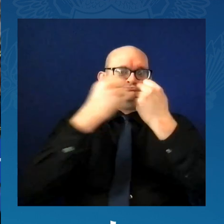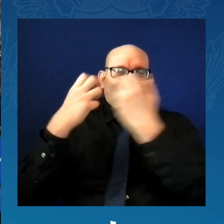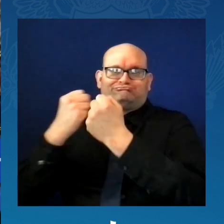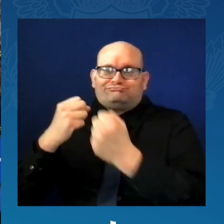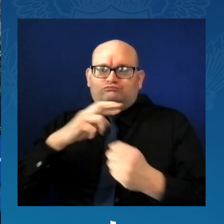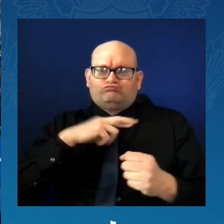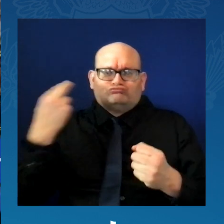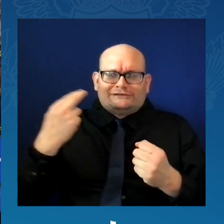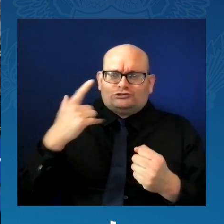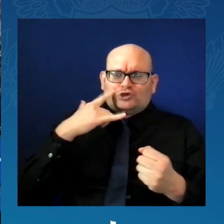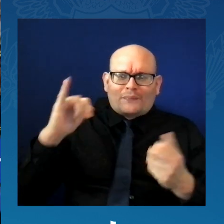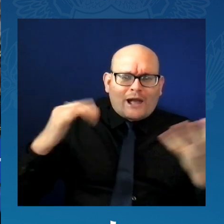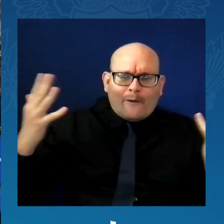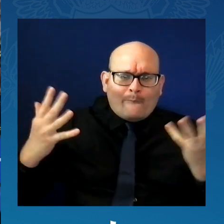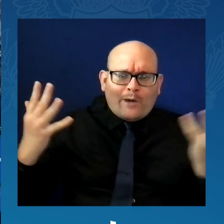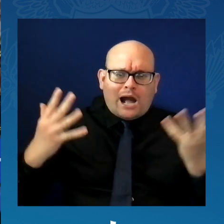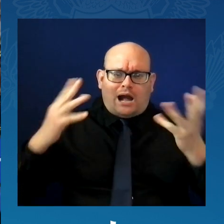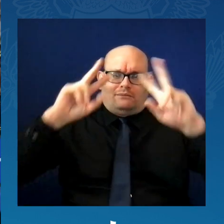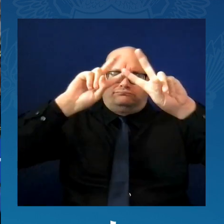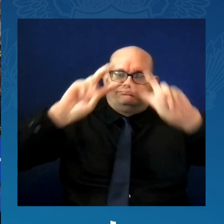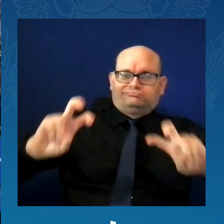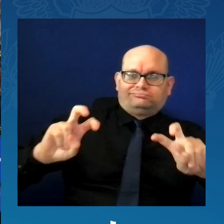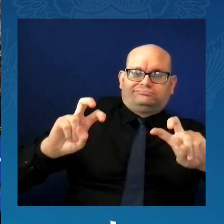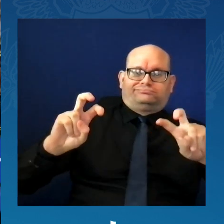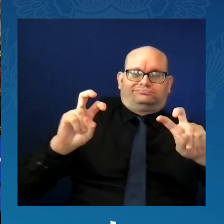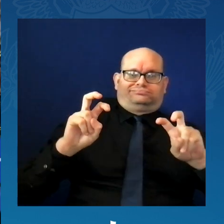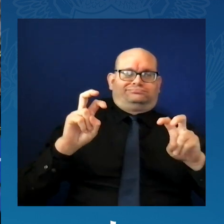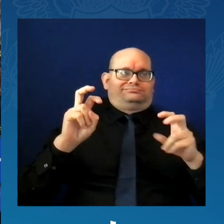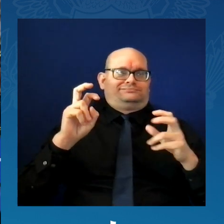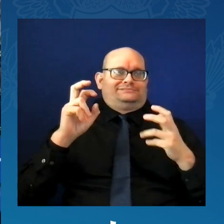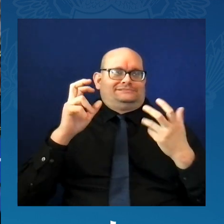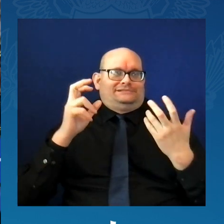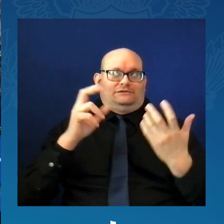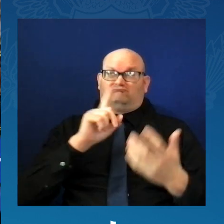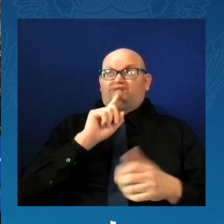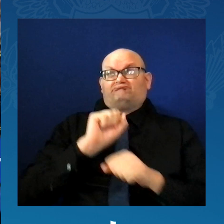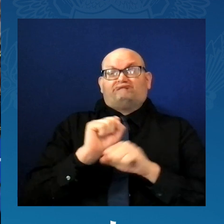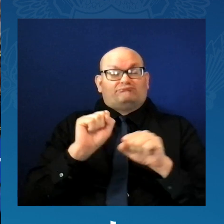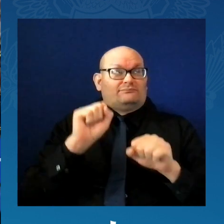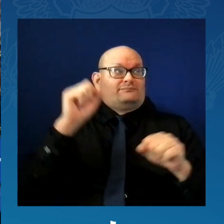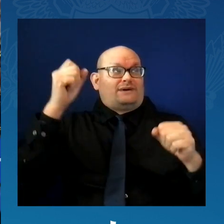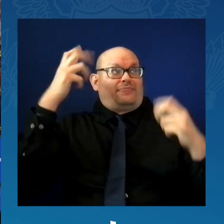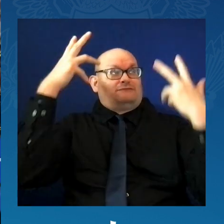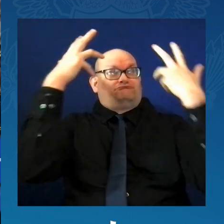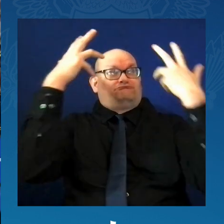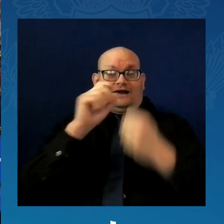Accurate tracking and timely collision avoidance are crucial to ensuring that our capabilities in space remain intact.